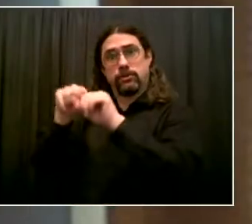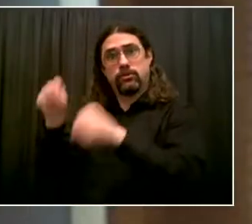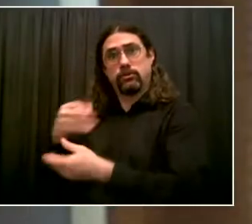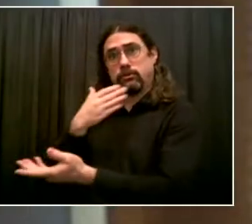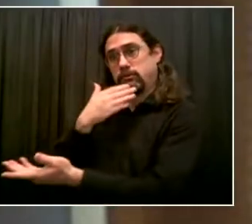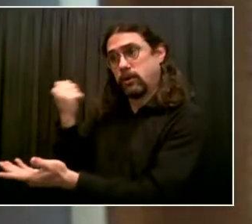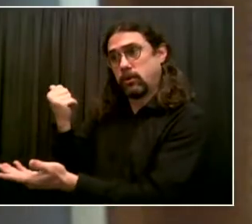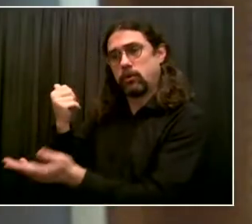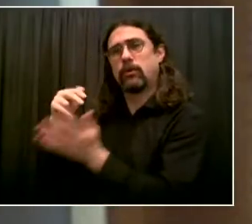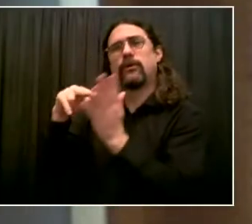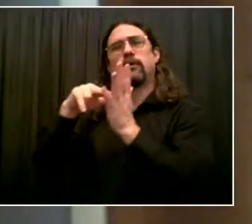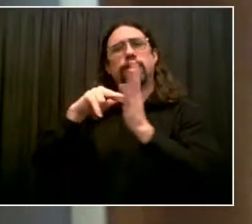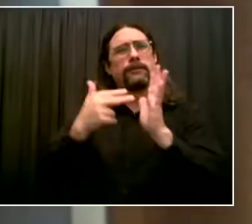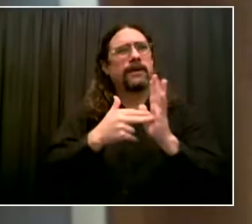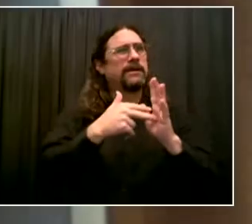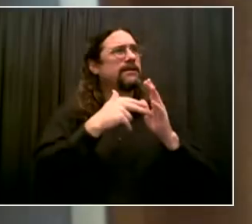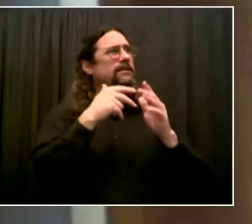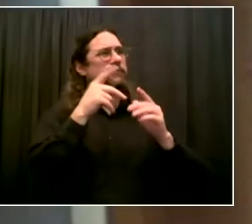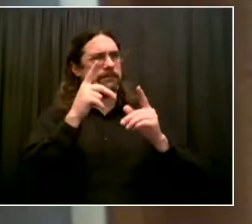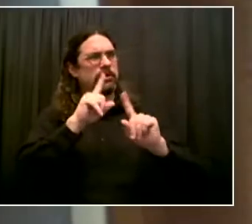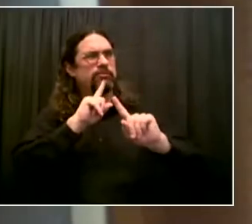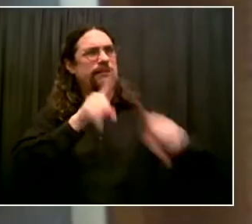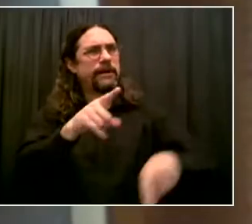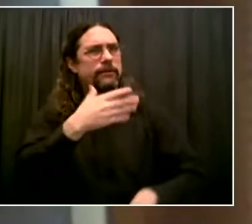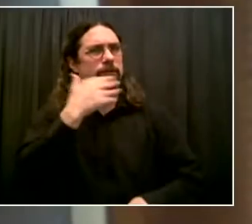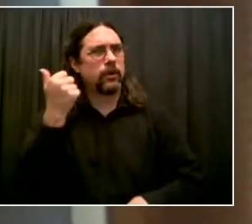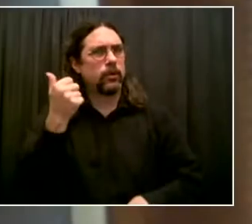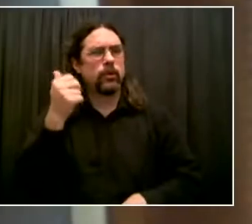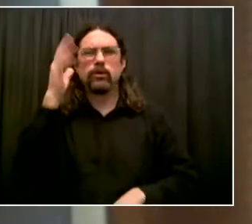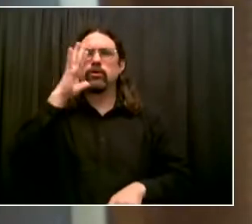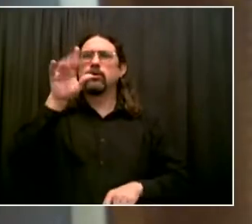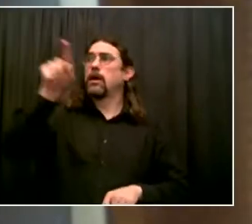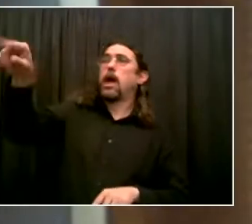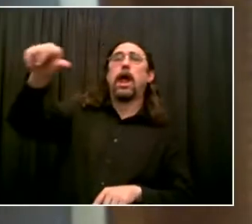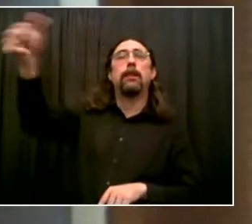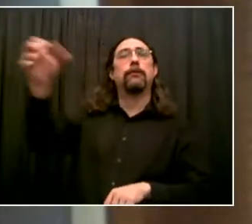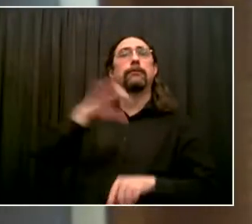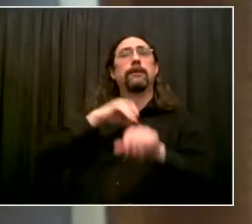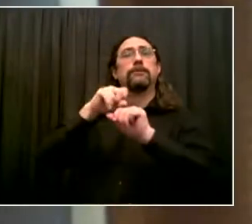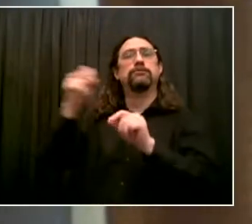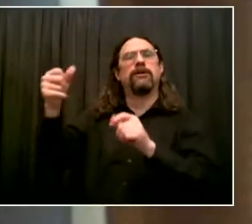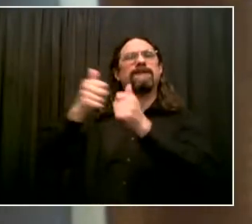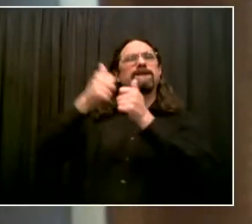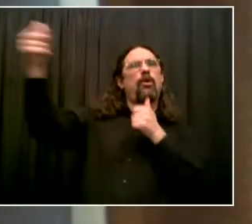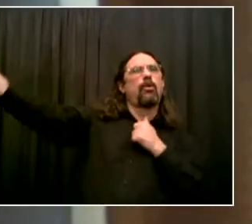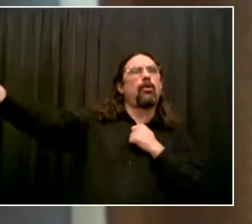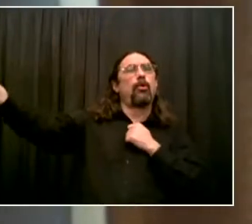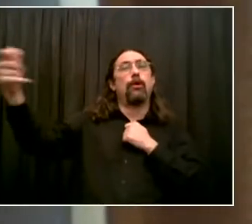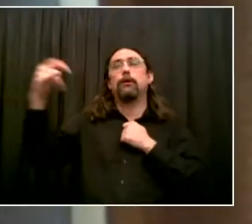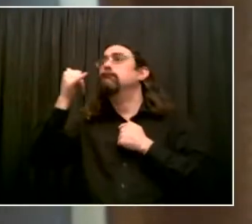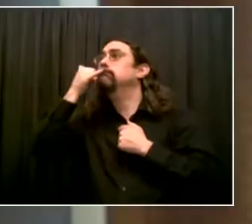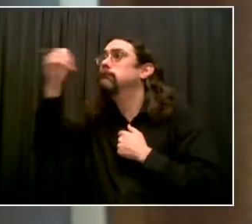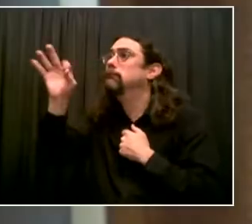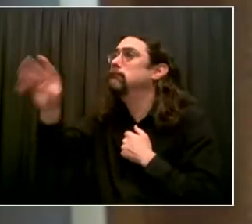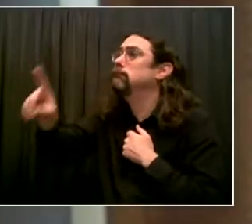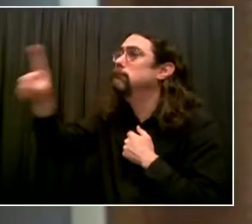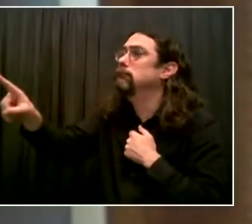RESPONSE TIME. WHILE THIS PRECINCT COVERS NEARLY 13 SQUARE MILES WITH THE